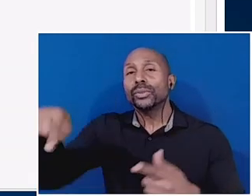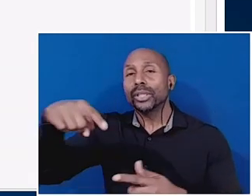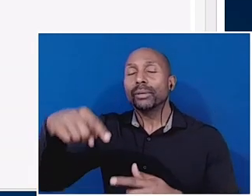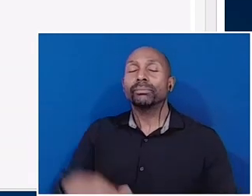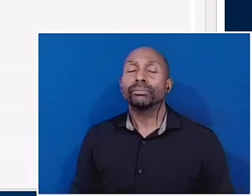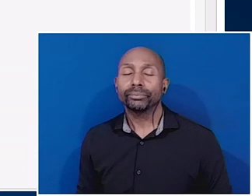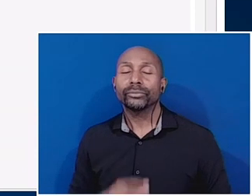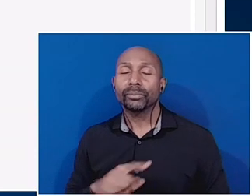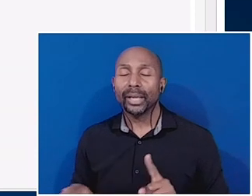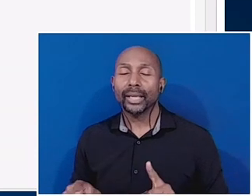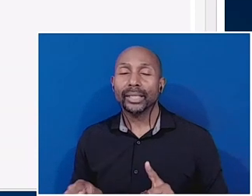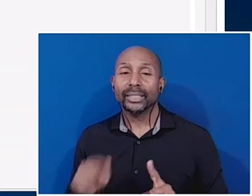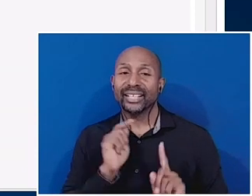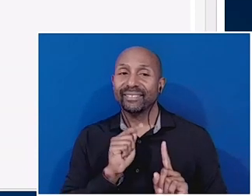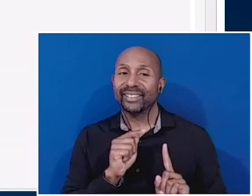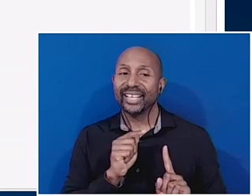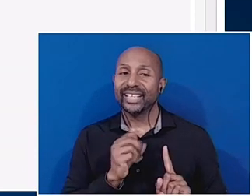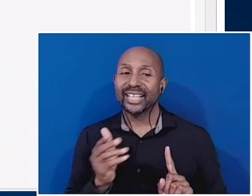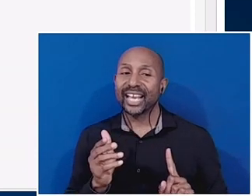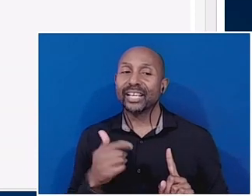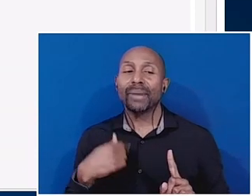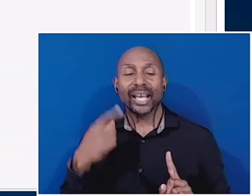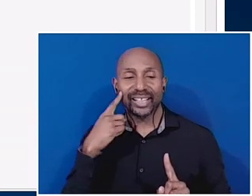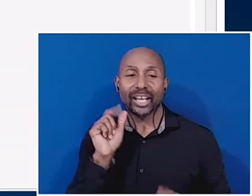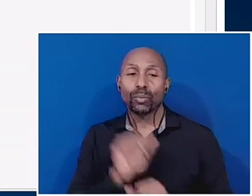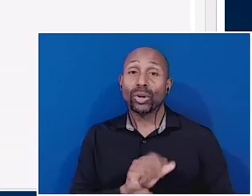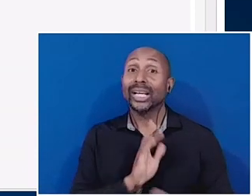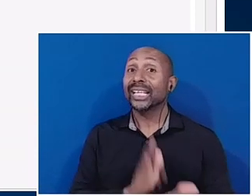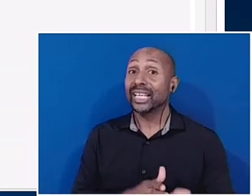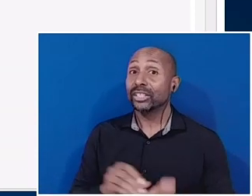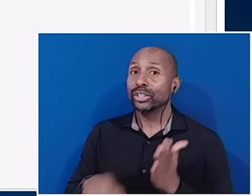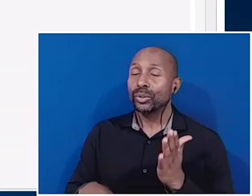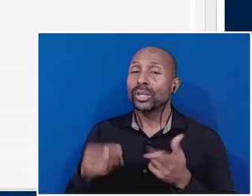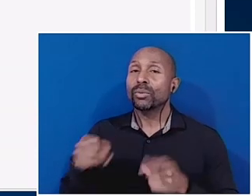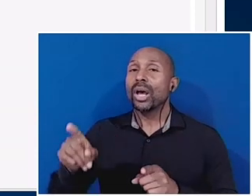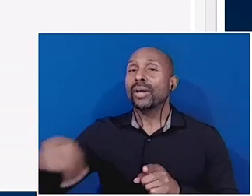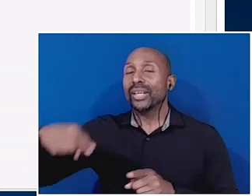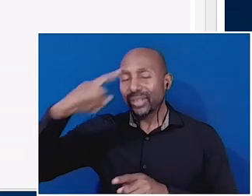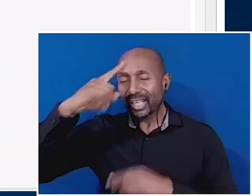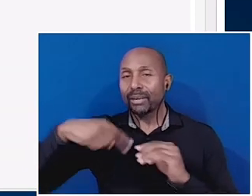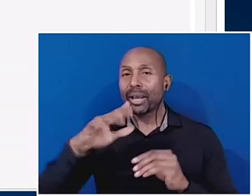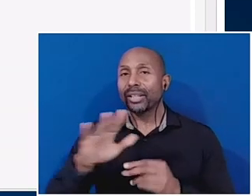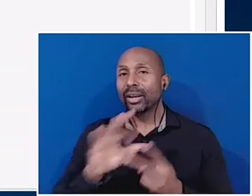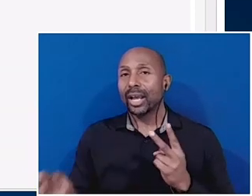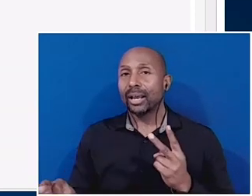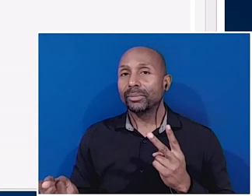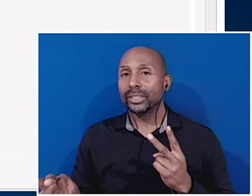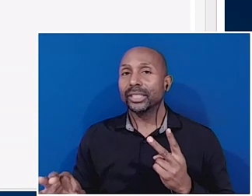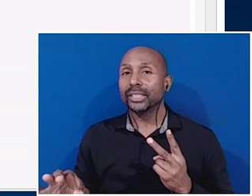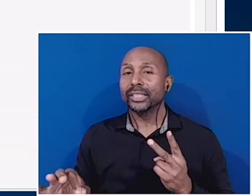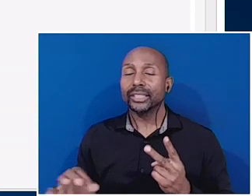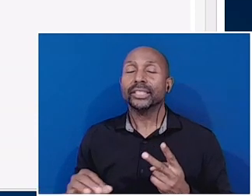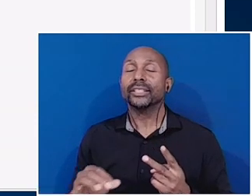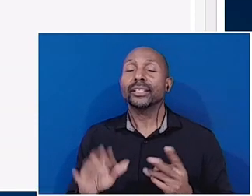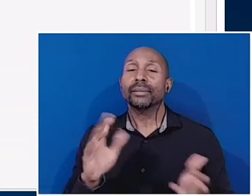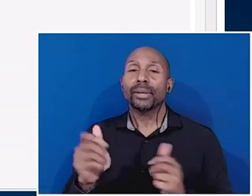item actually does a disservice to students as they're considering their options across different institutions, especially since institutions all take